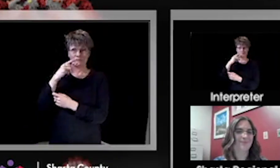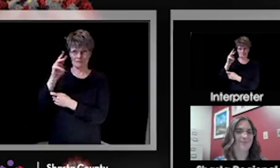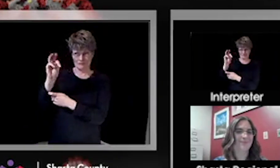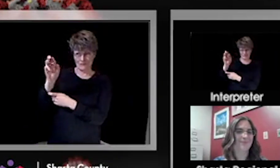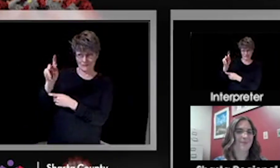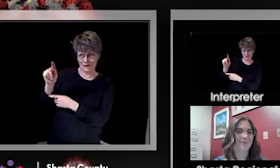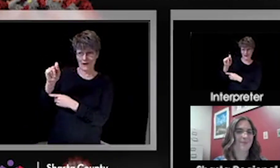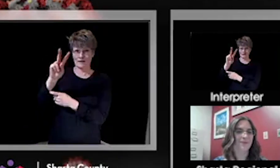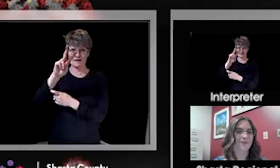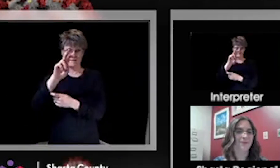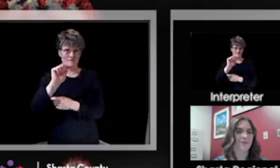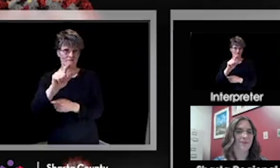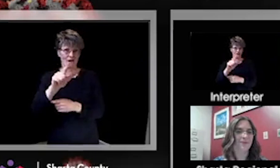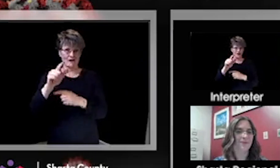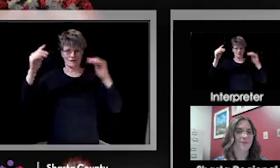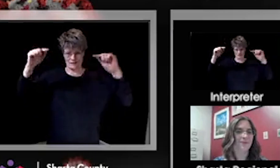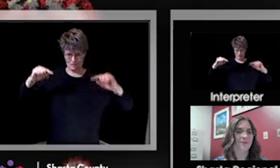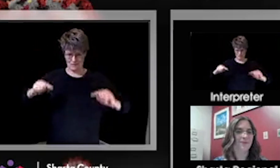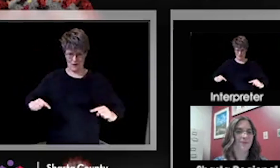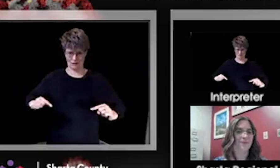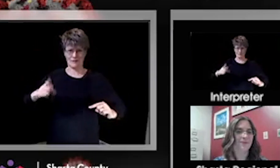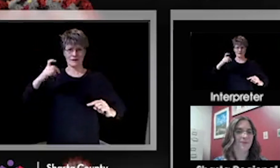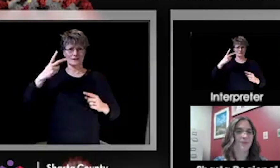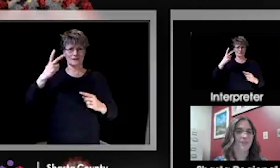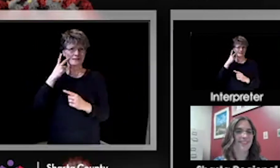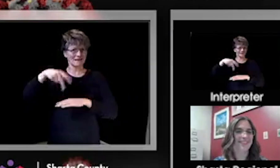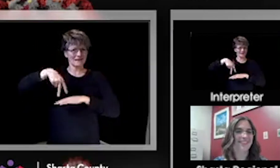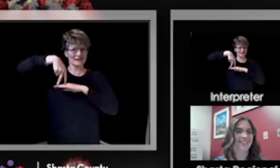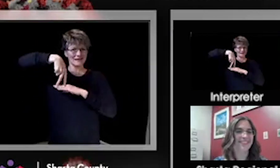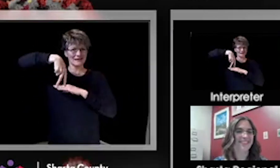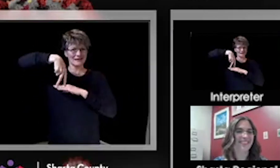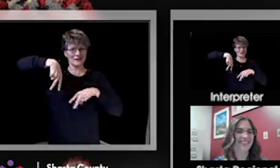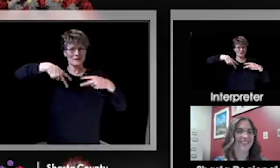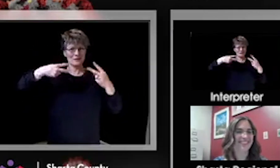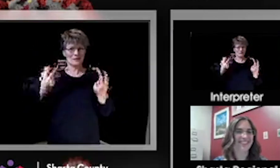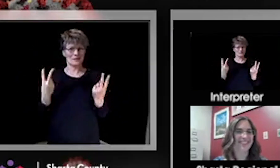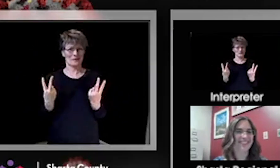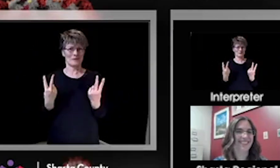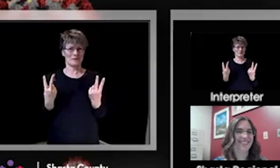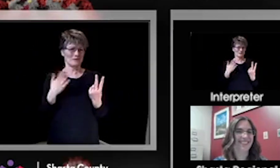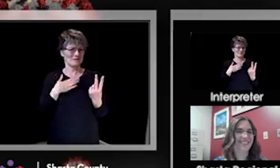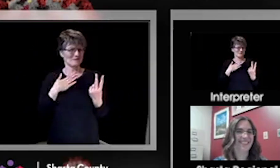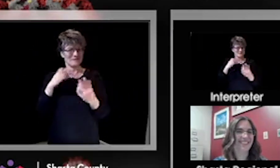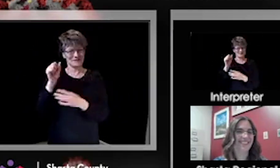because they’re still upside down on my screen. I wanted to, of course, follow up